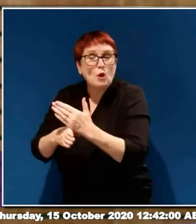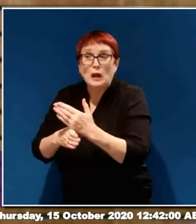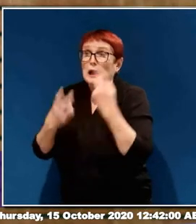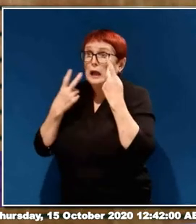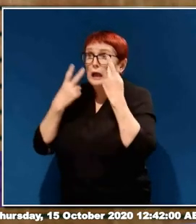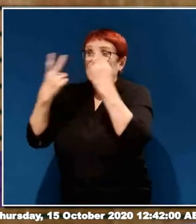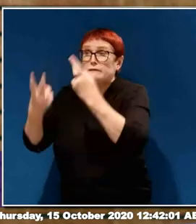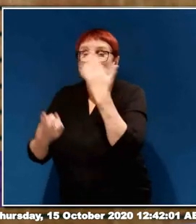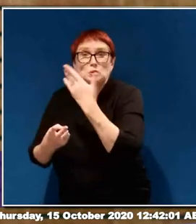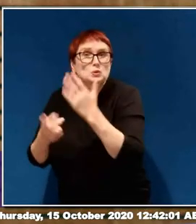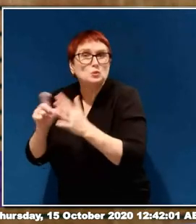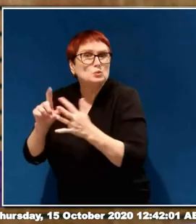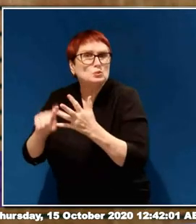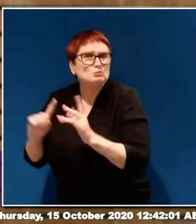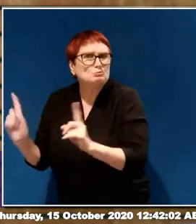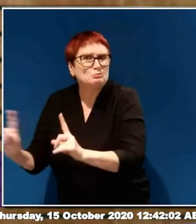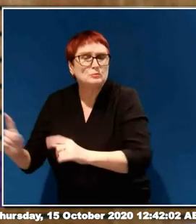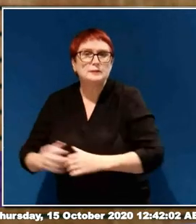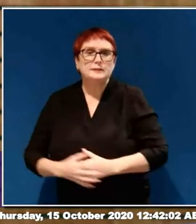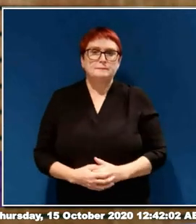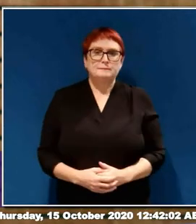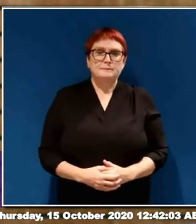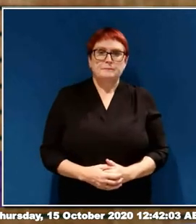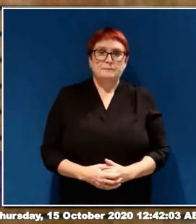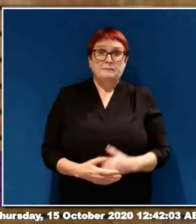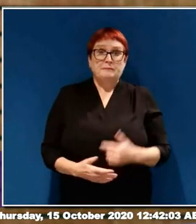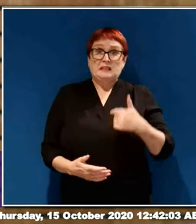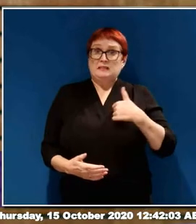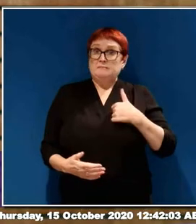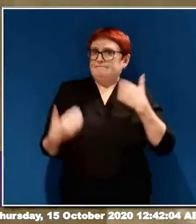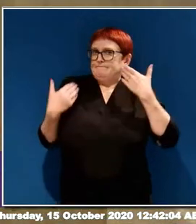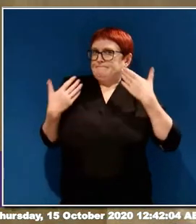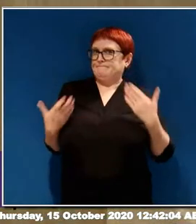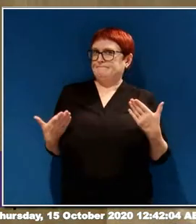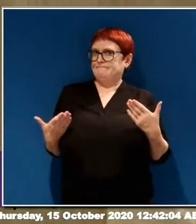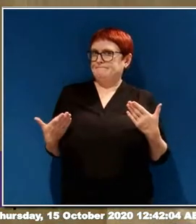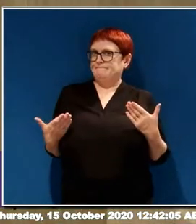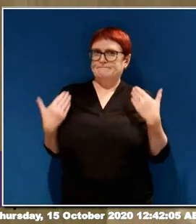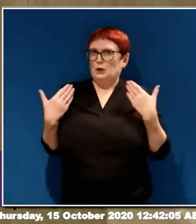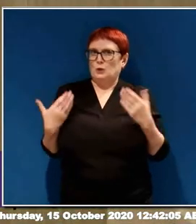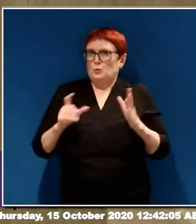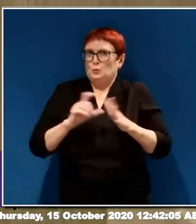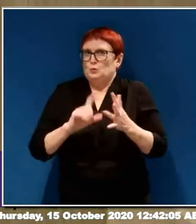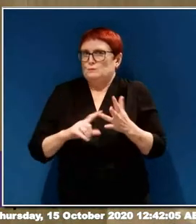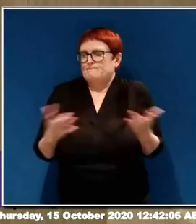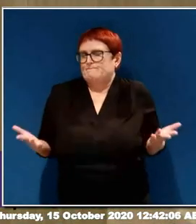That's not in my experience so I really can't speak to that, I'm sorry. Thank you.